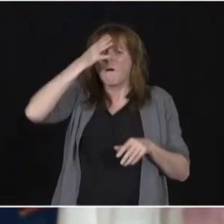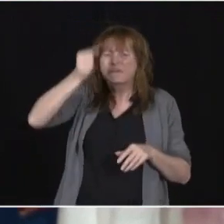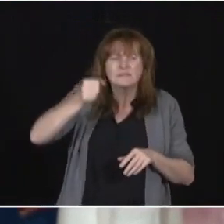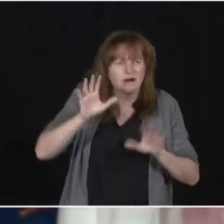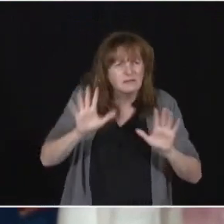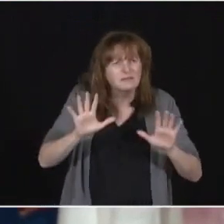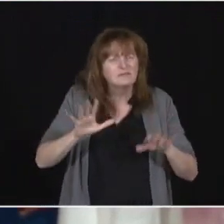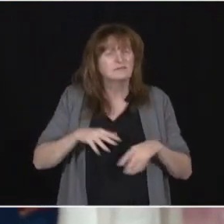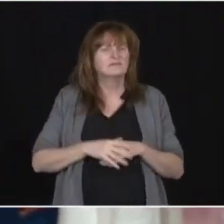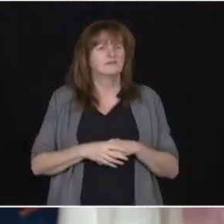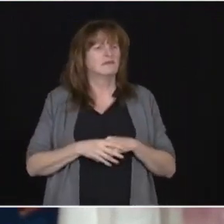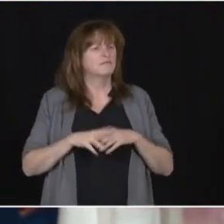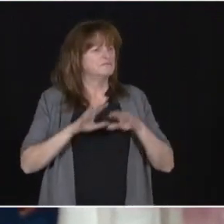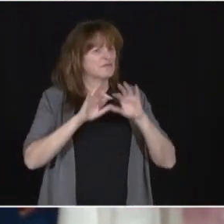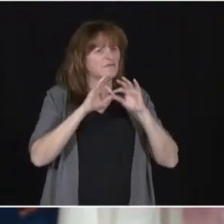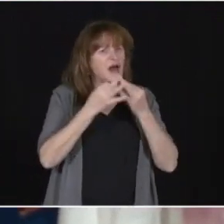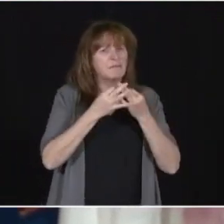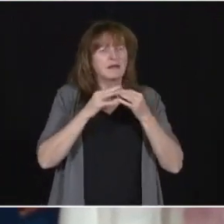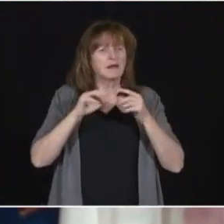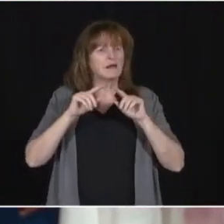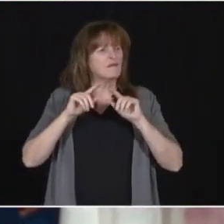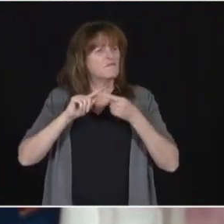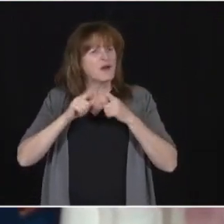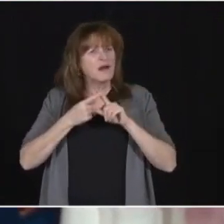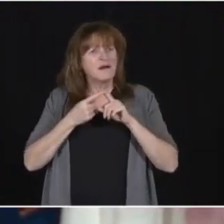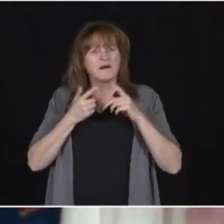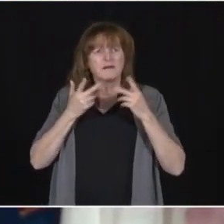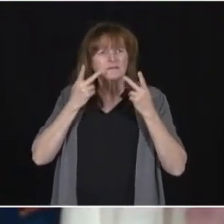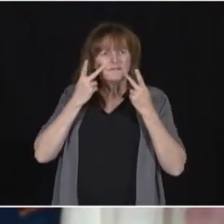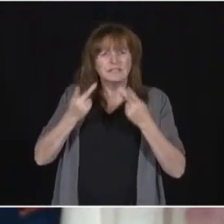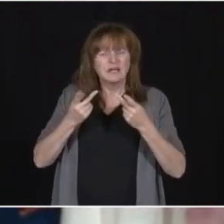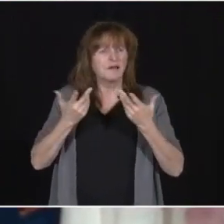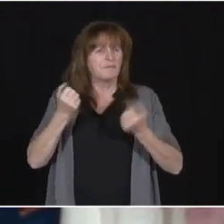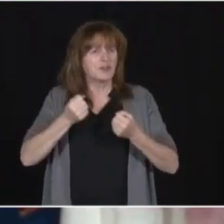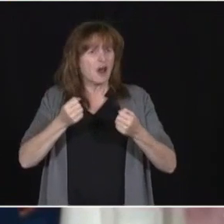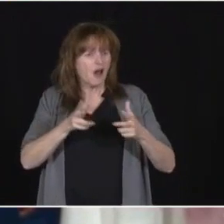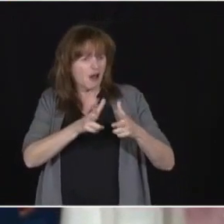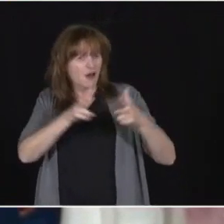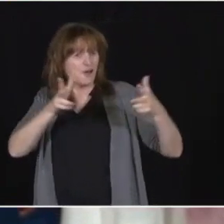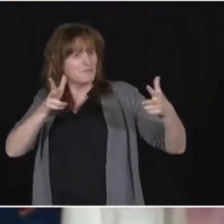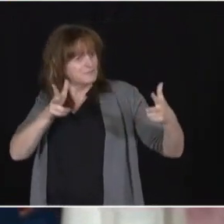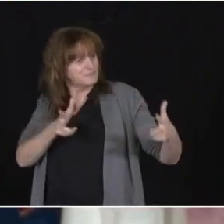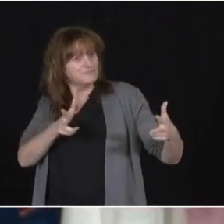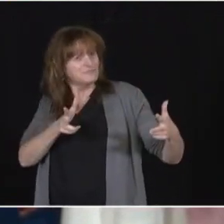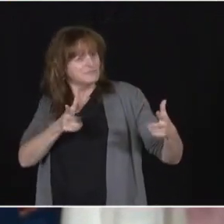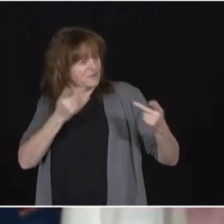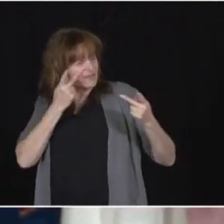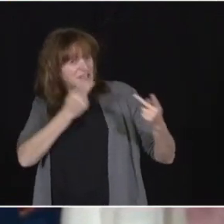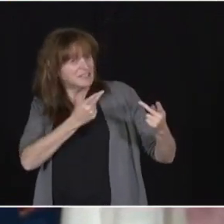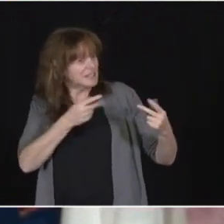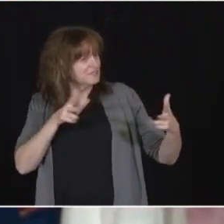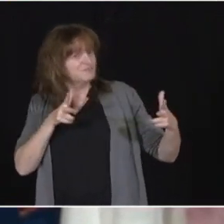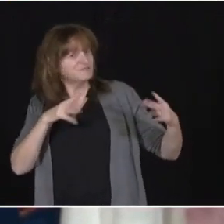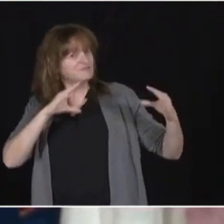I can understand if someone wants to drop off groceries, throw a ball around with a friend.